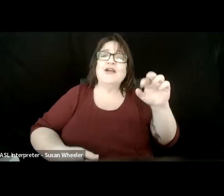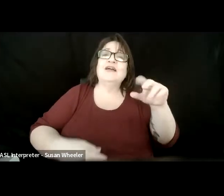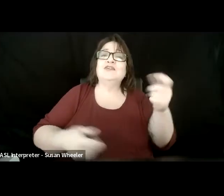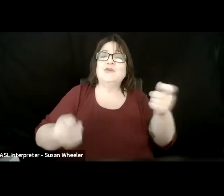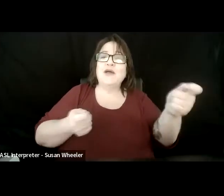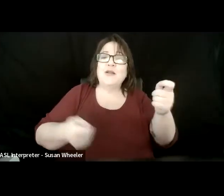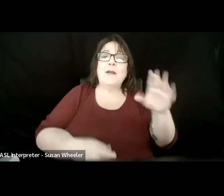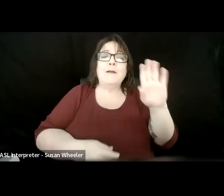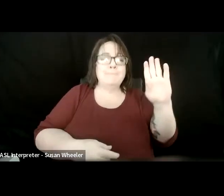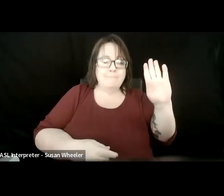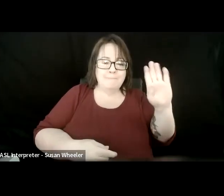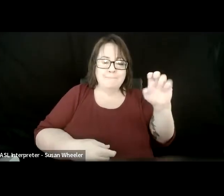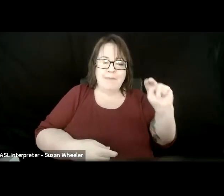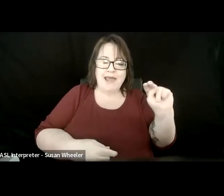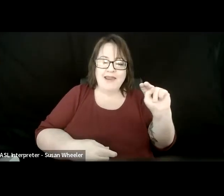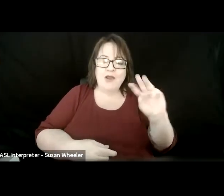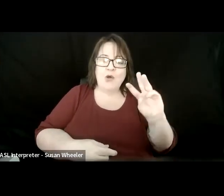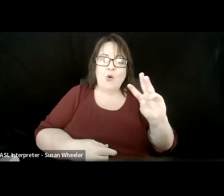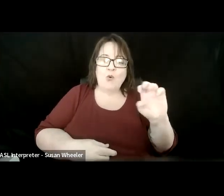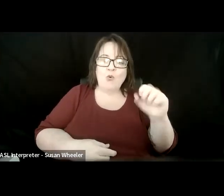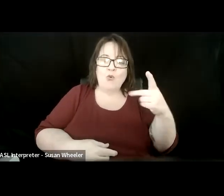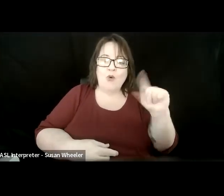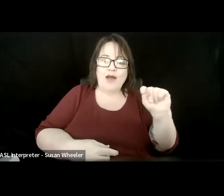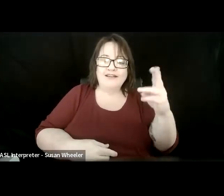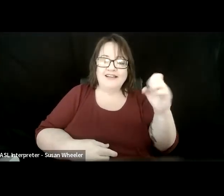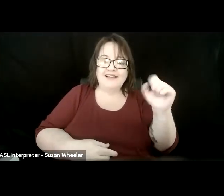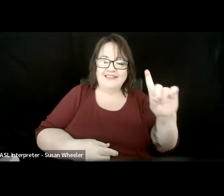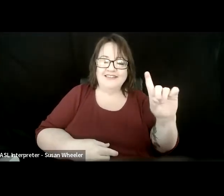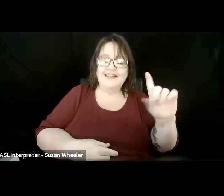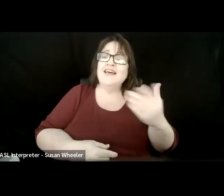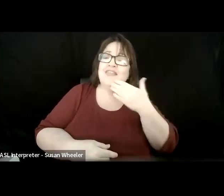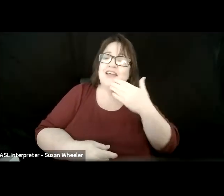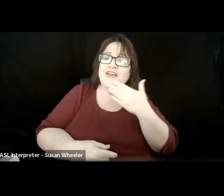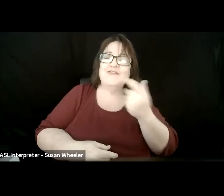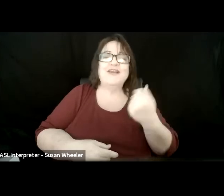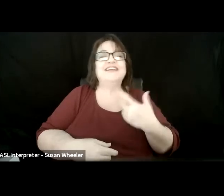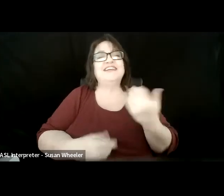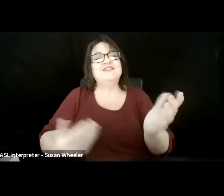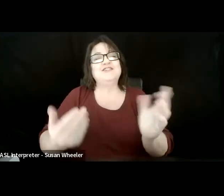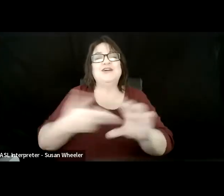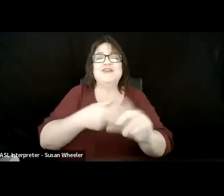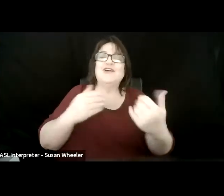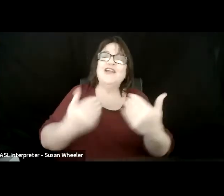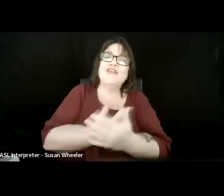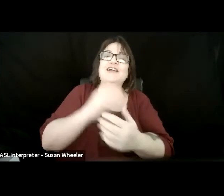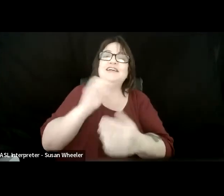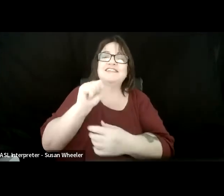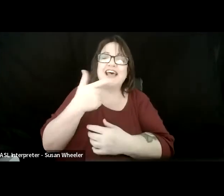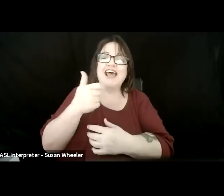Thank you all so much for joining us for another SAG-AFTRA program on YouTube, to stay current with all of our video events,